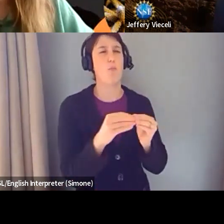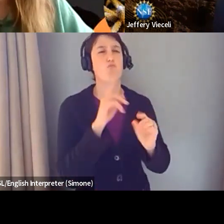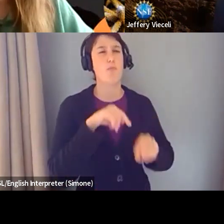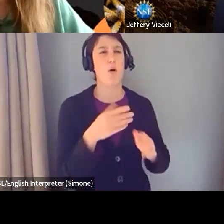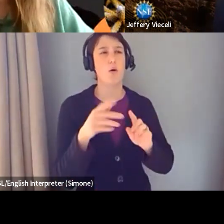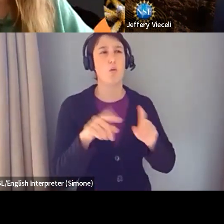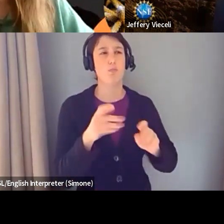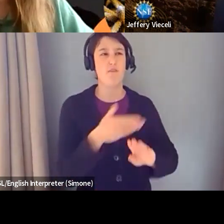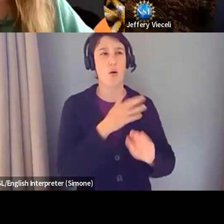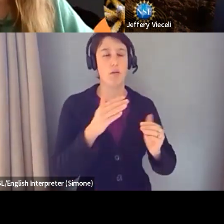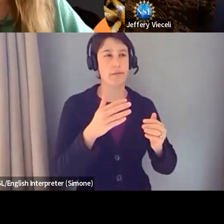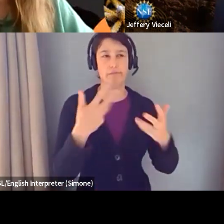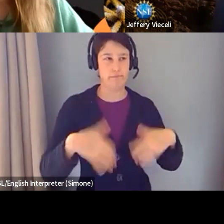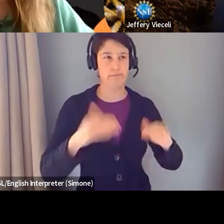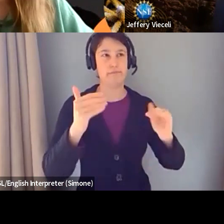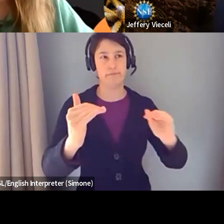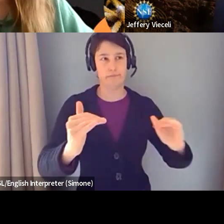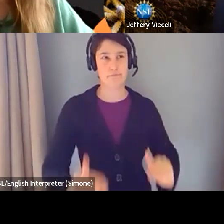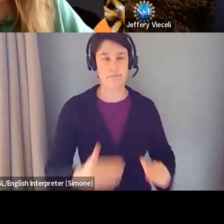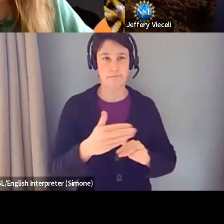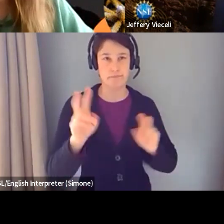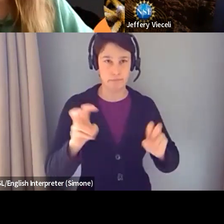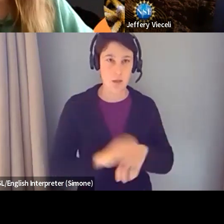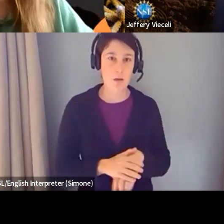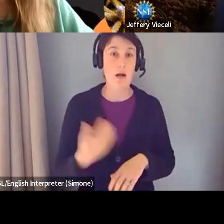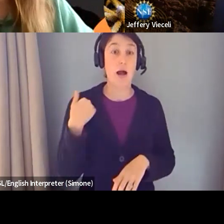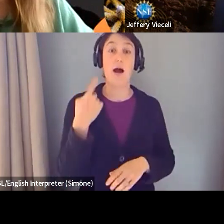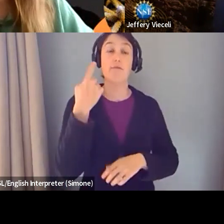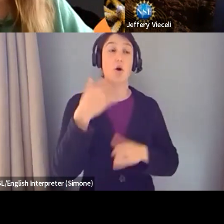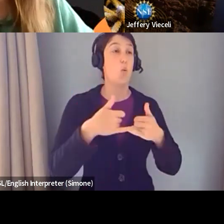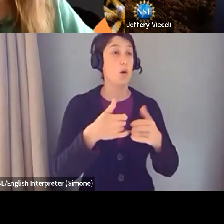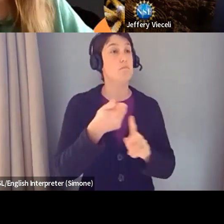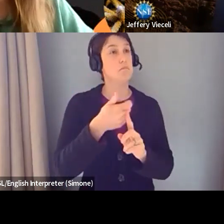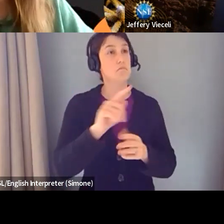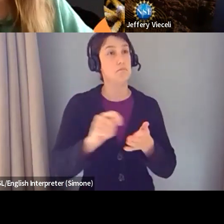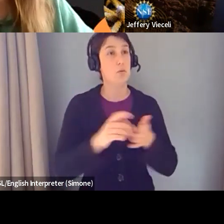If you have an award that is a one-year award, are you responsible for an annual report